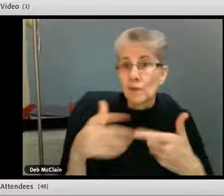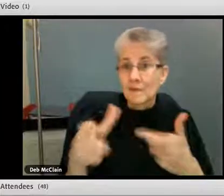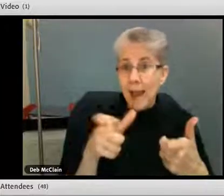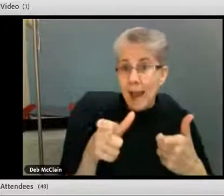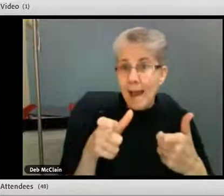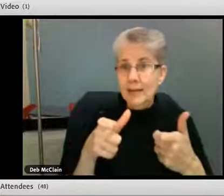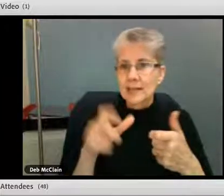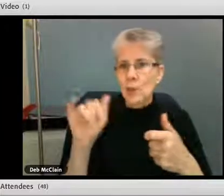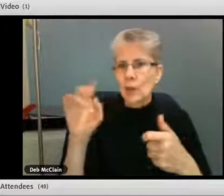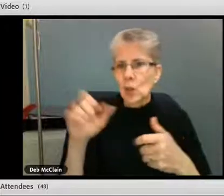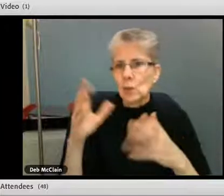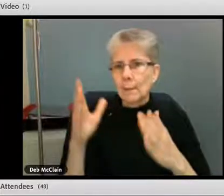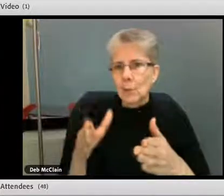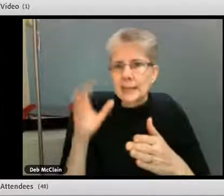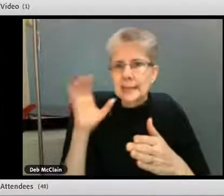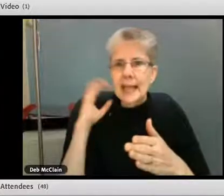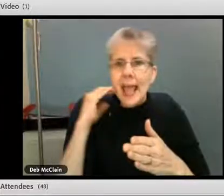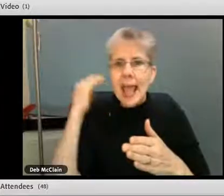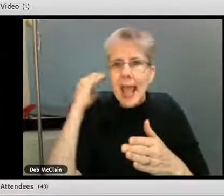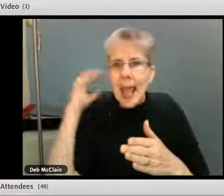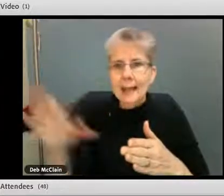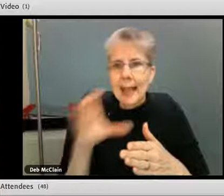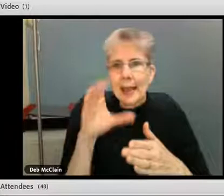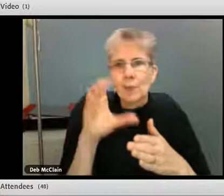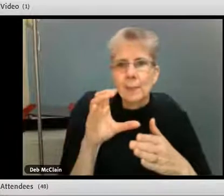16 times across the picture instead of the background.